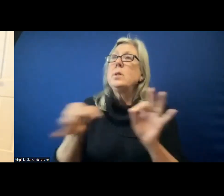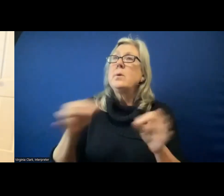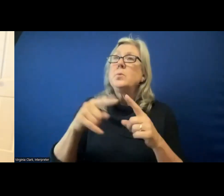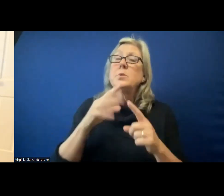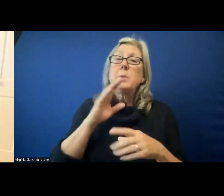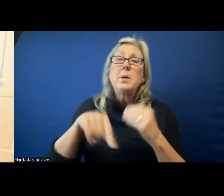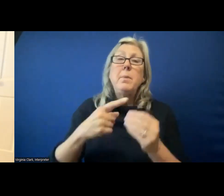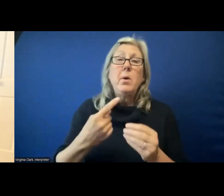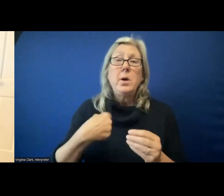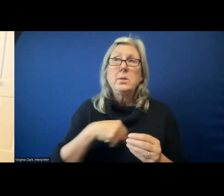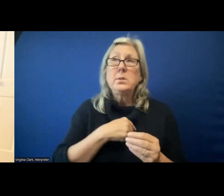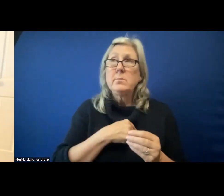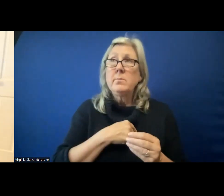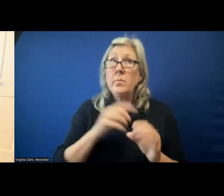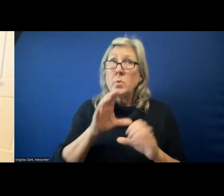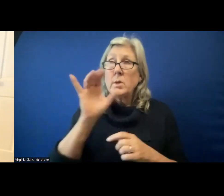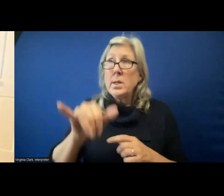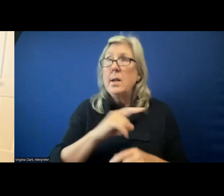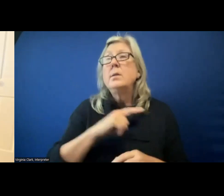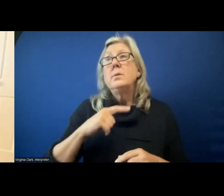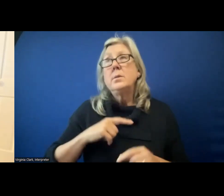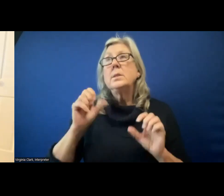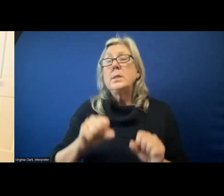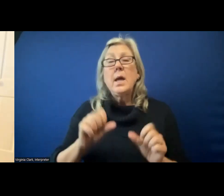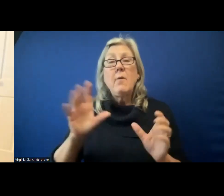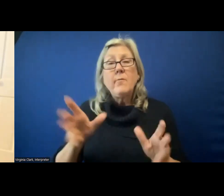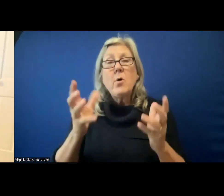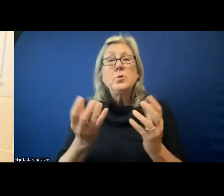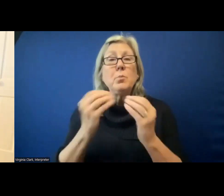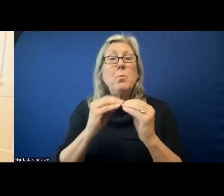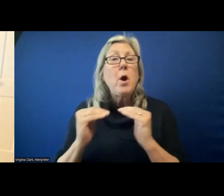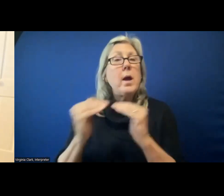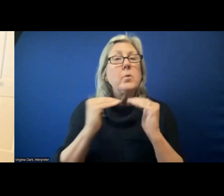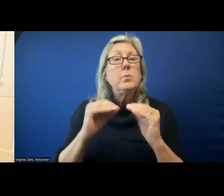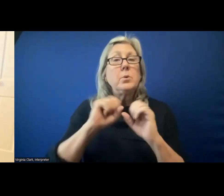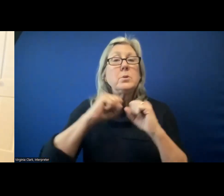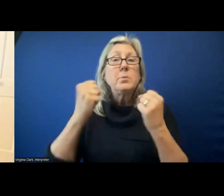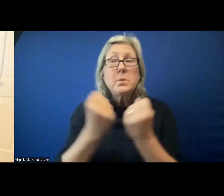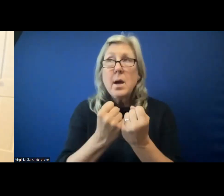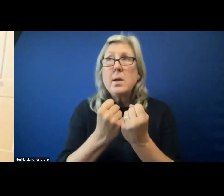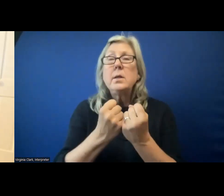By doing so, the legislature can foster a more equitable society that recognizes the